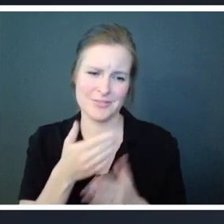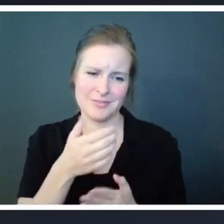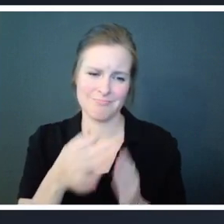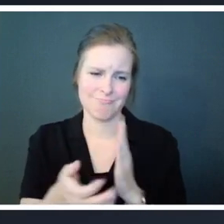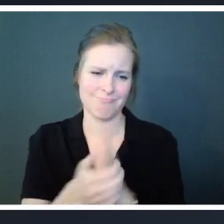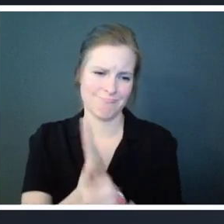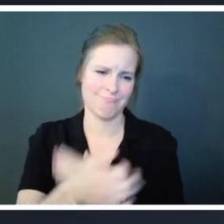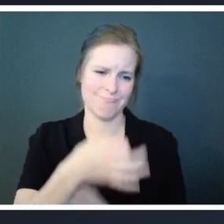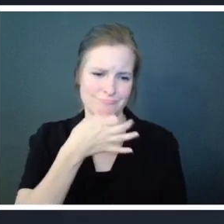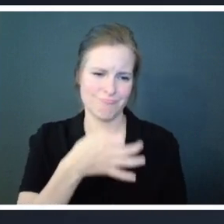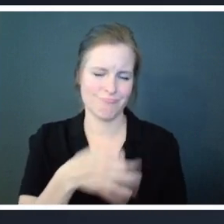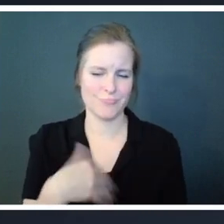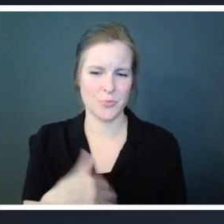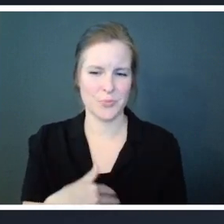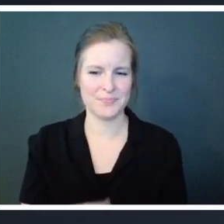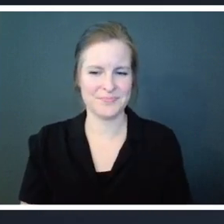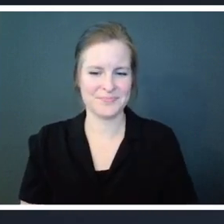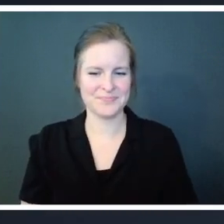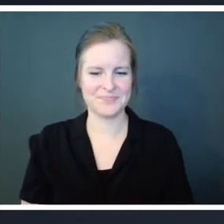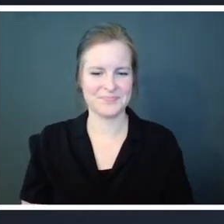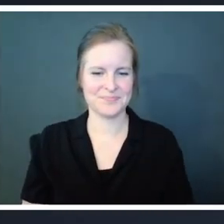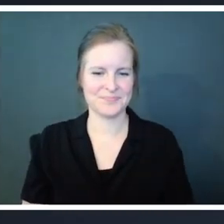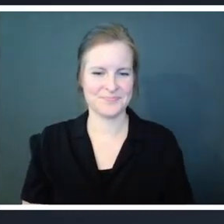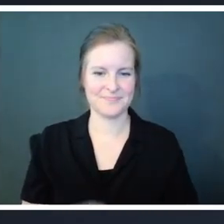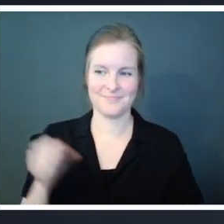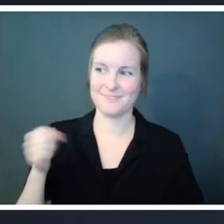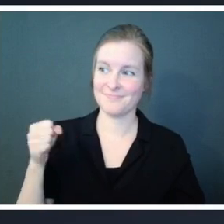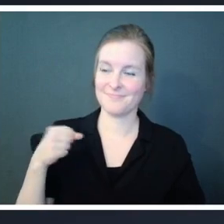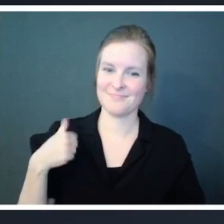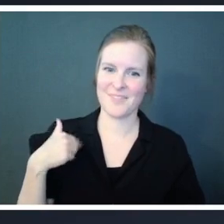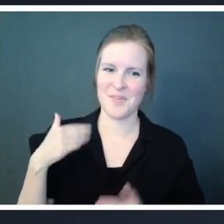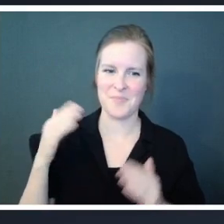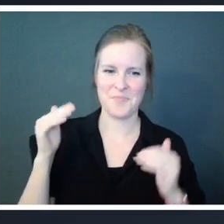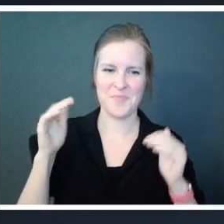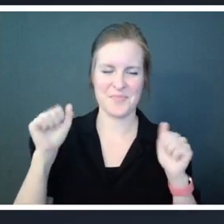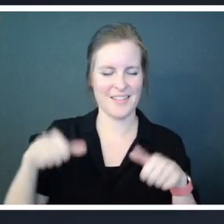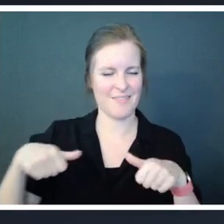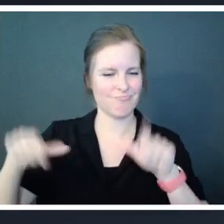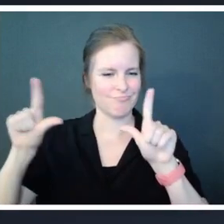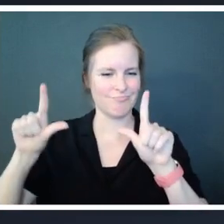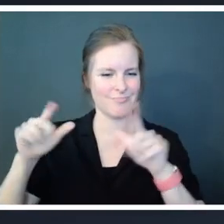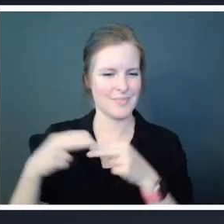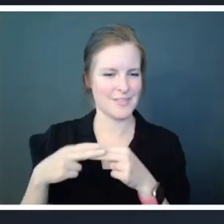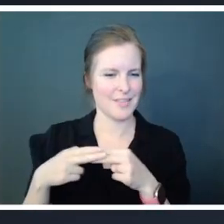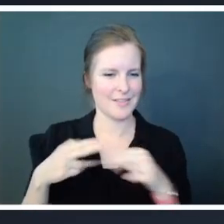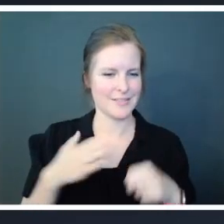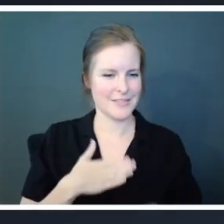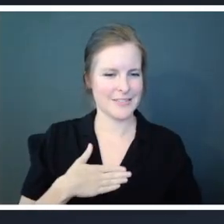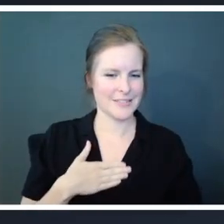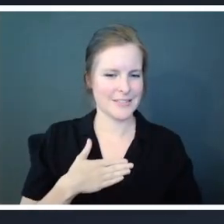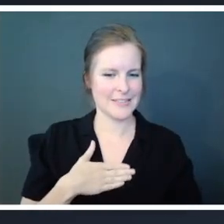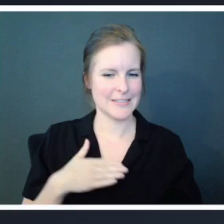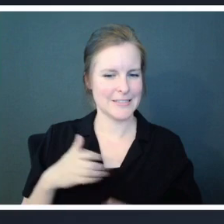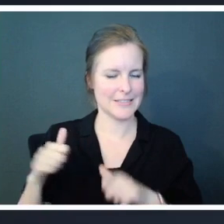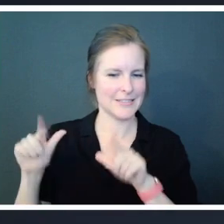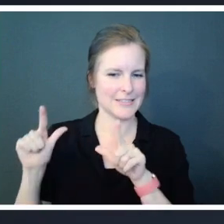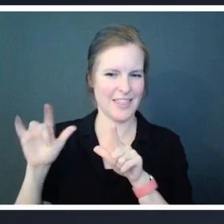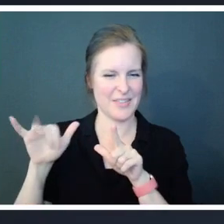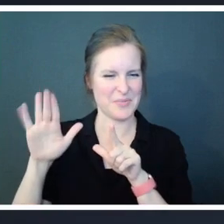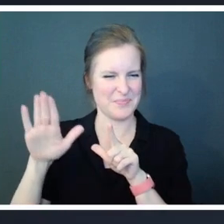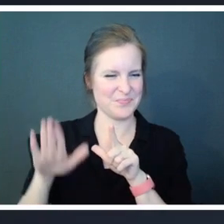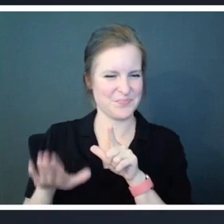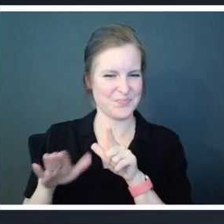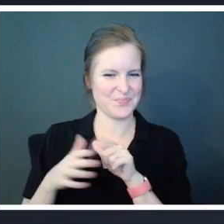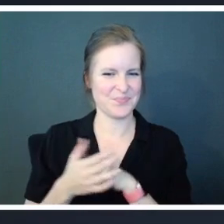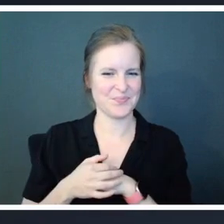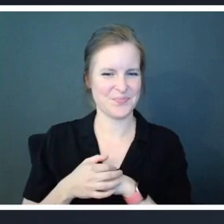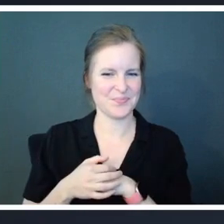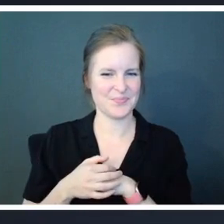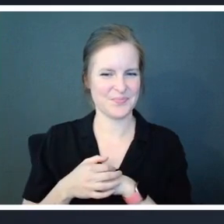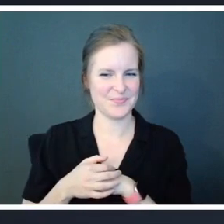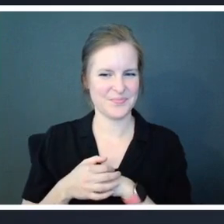Absolutely. And I'm hoping if we can pull up our slides again, that would be great. Thank you so